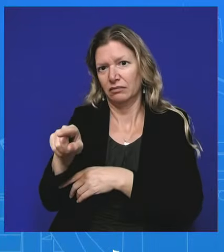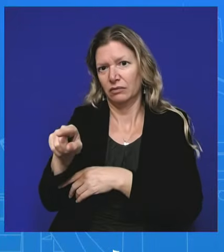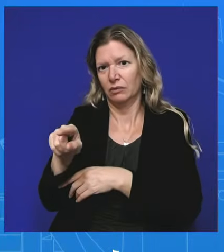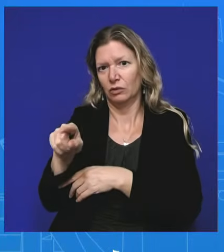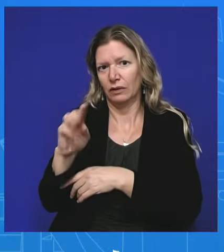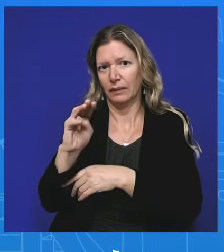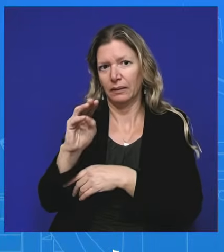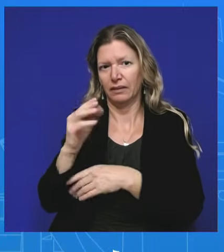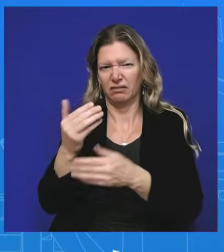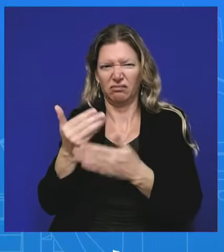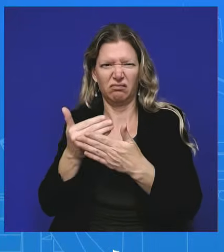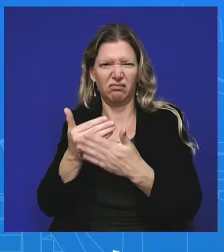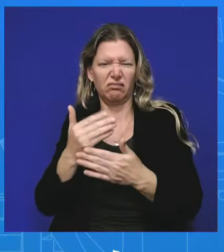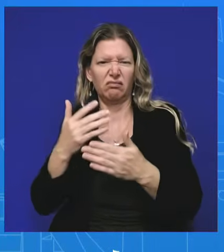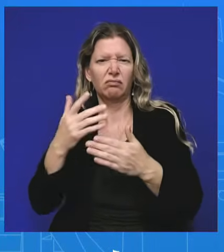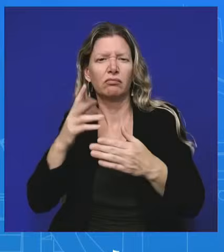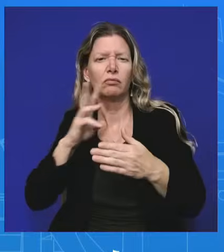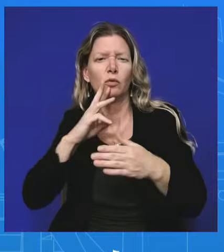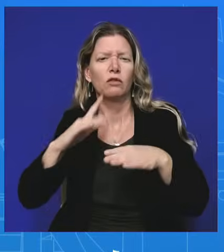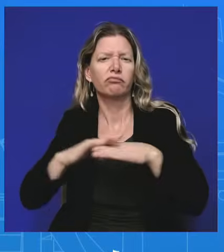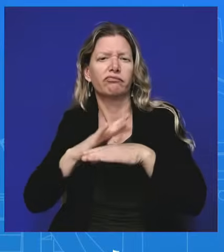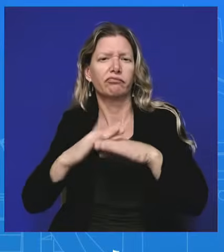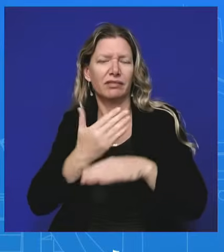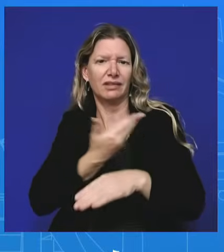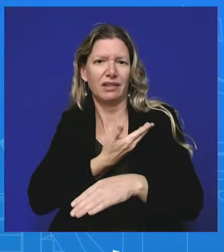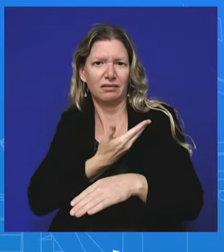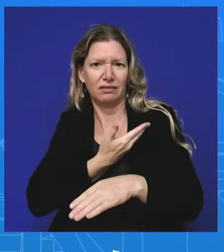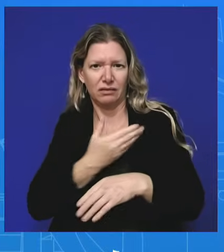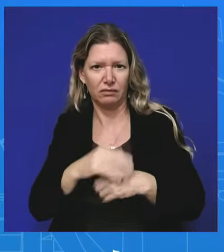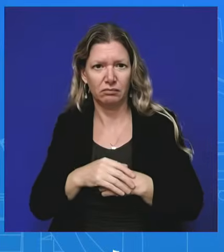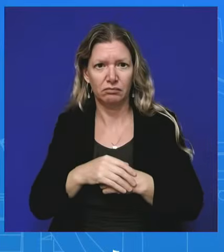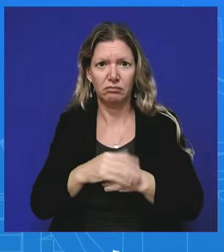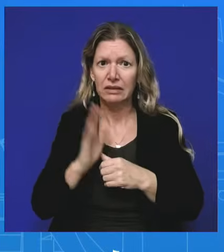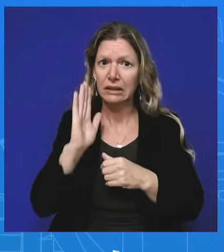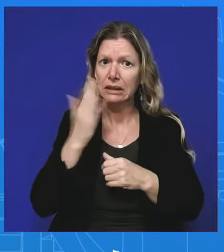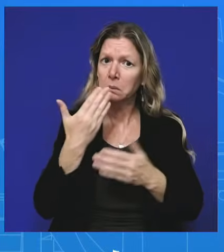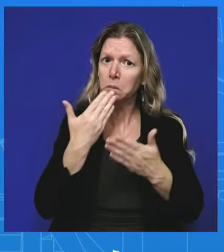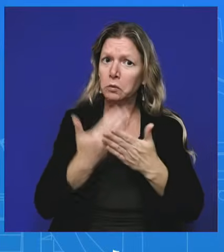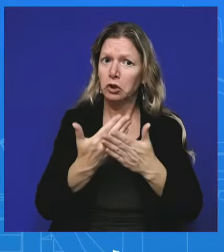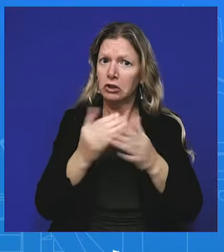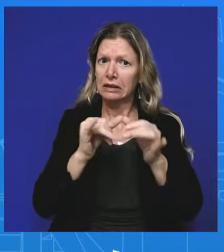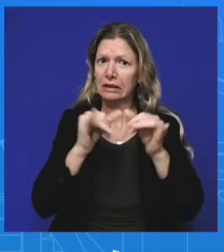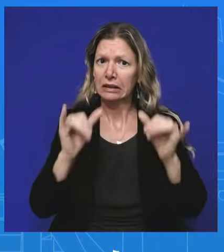it seems like a very good system in place. But, again, it's day one, so we'll take a look and see how it goes. The Press: Are those inspections being done in tandem